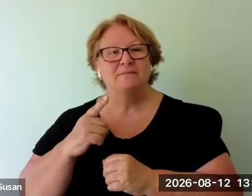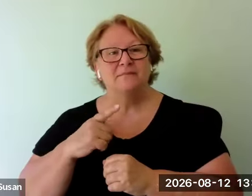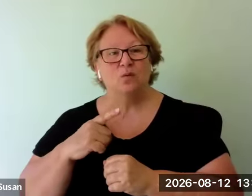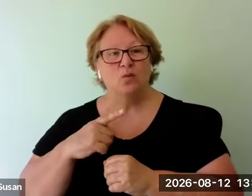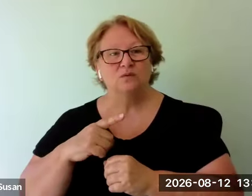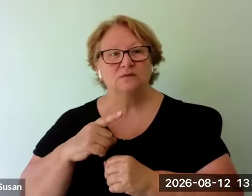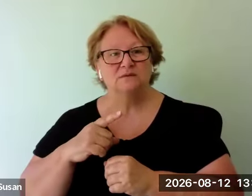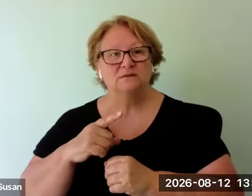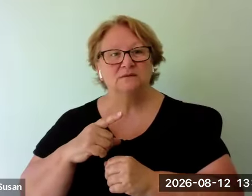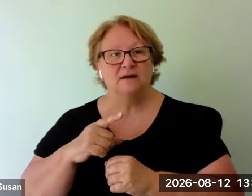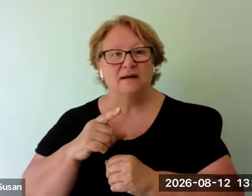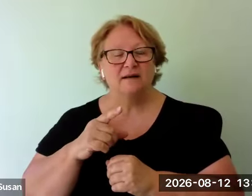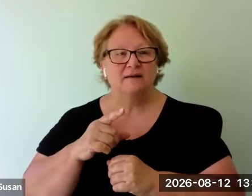we'll have a feedback session after this process as well and